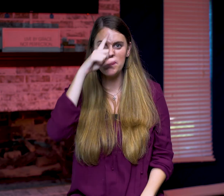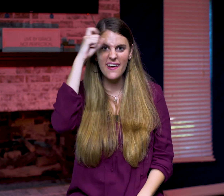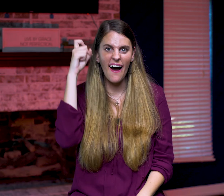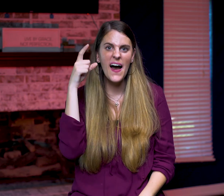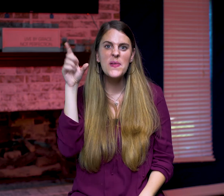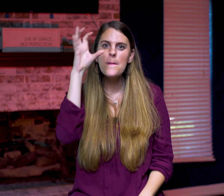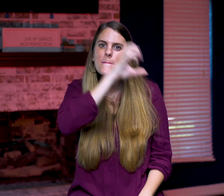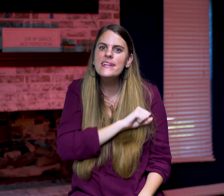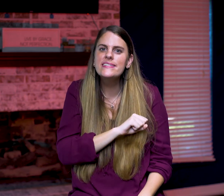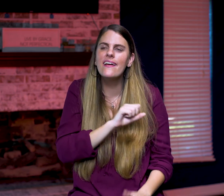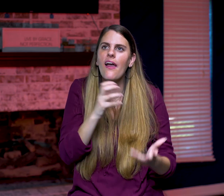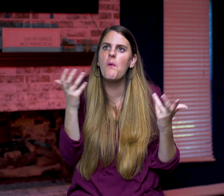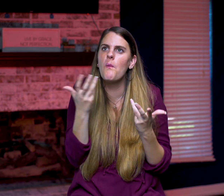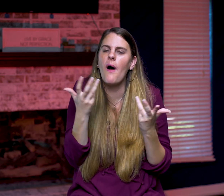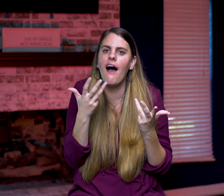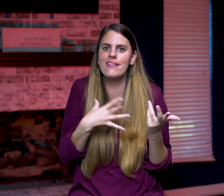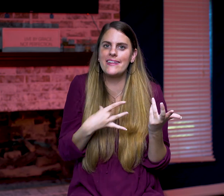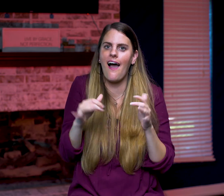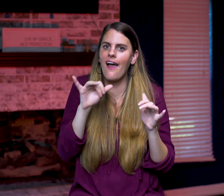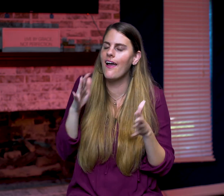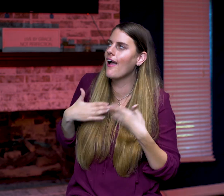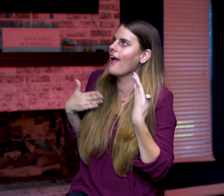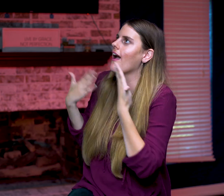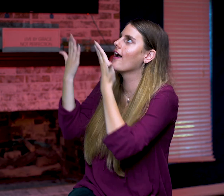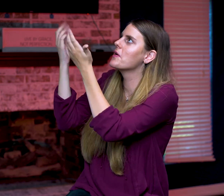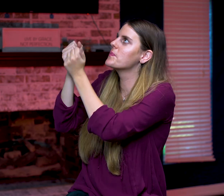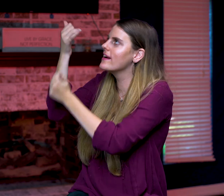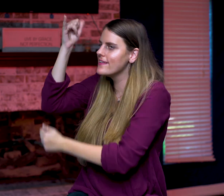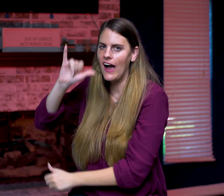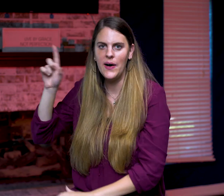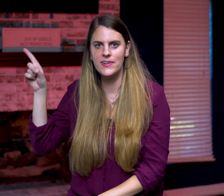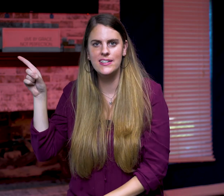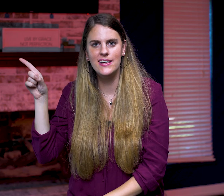because they’re missing YHWH,